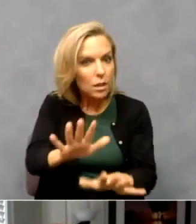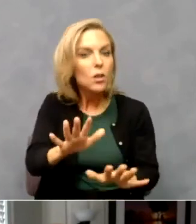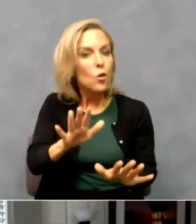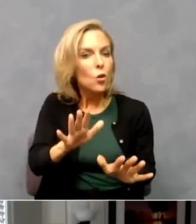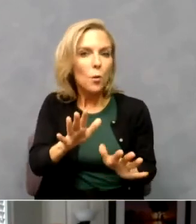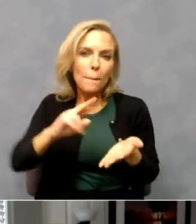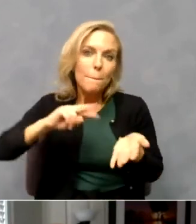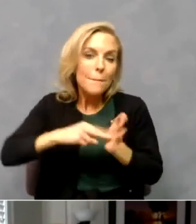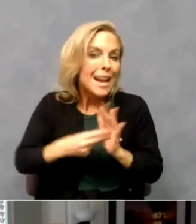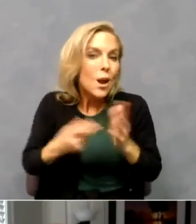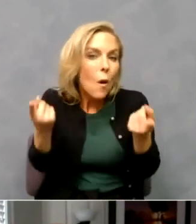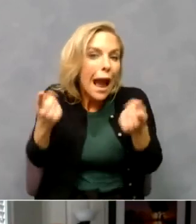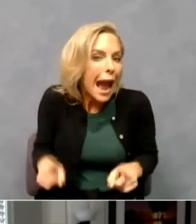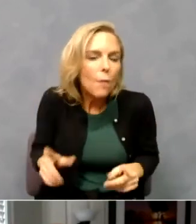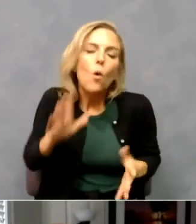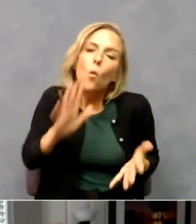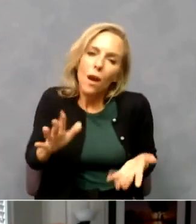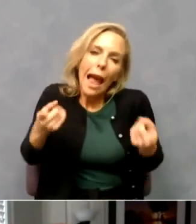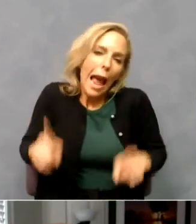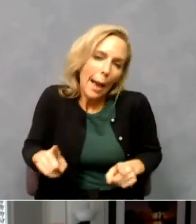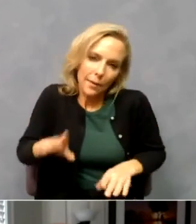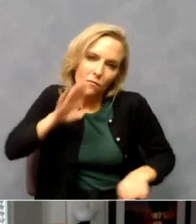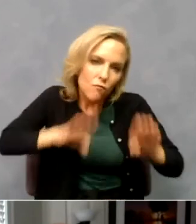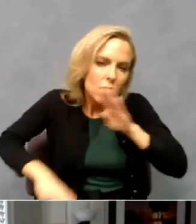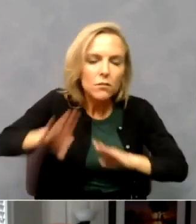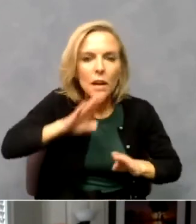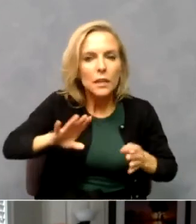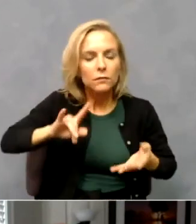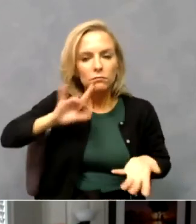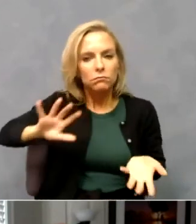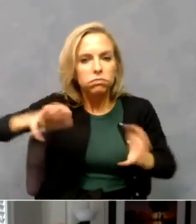uncertainties and missteps, particularly at the start, which is why